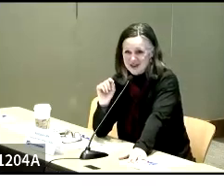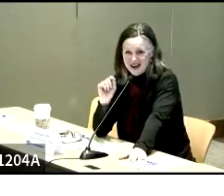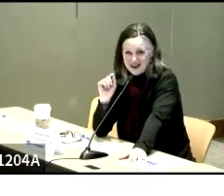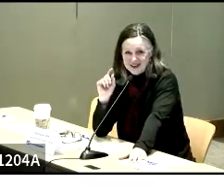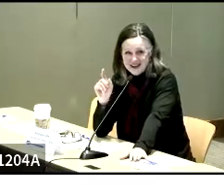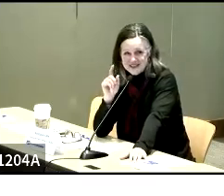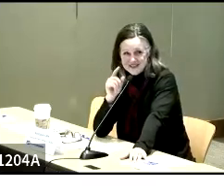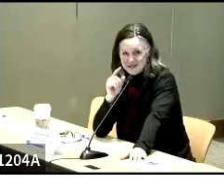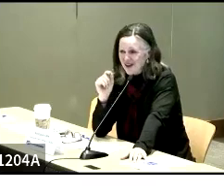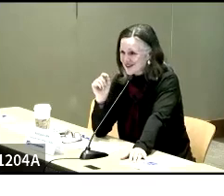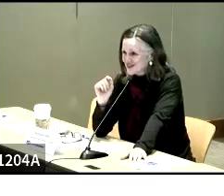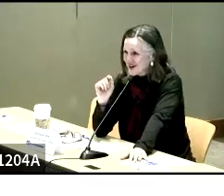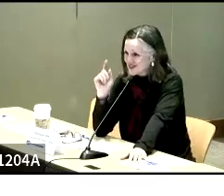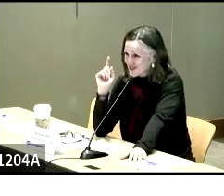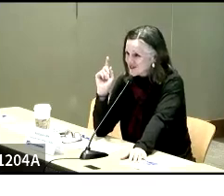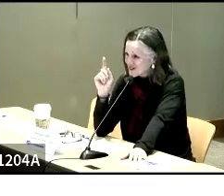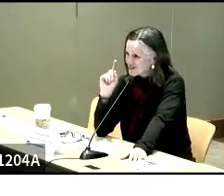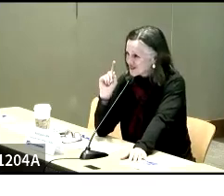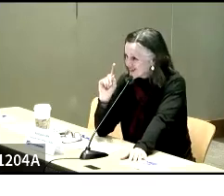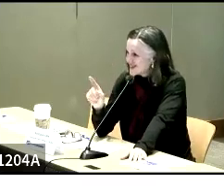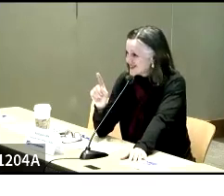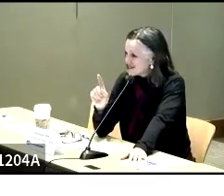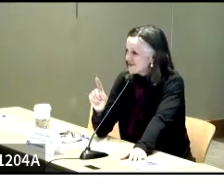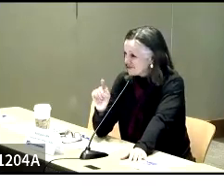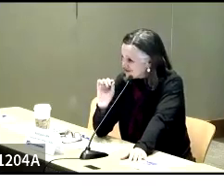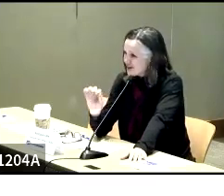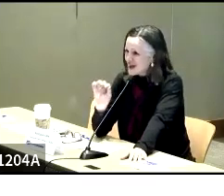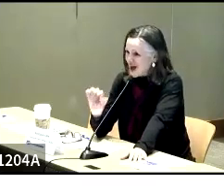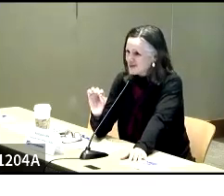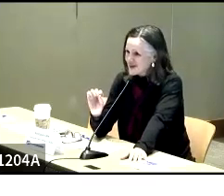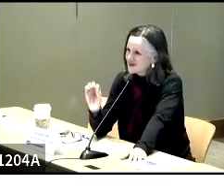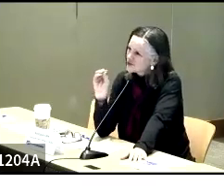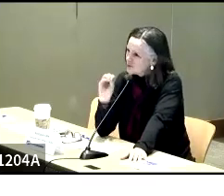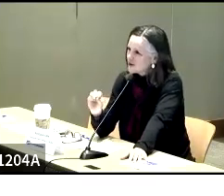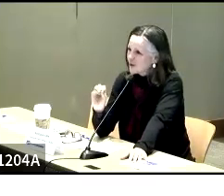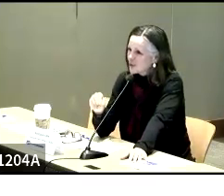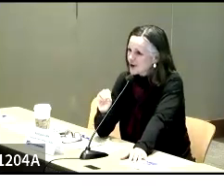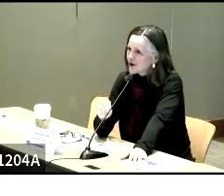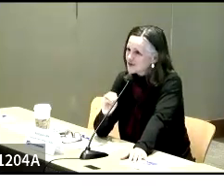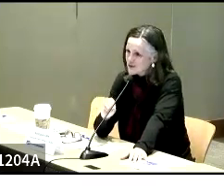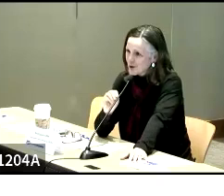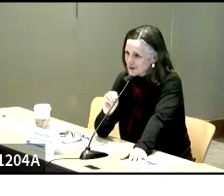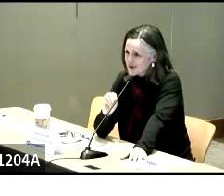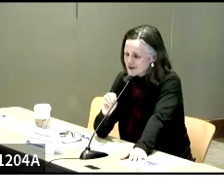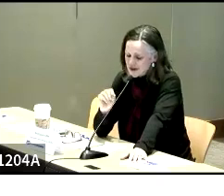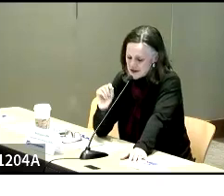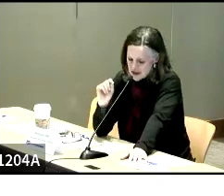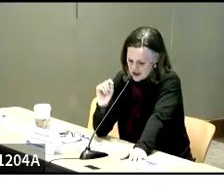There are undoubtedly some colleagues of mine who are on the phone, very happy to be where we are at this moment.